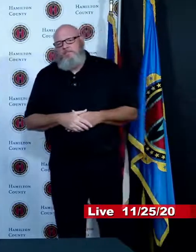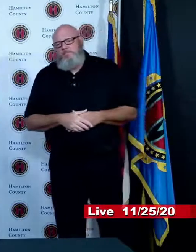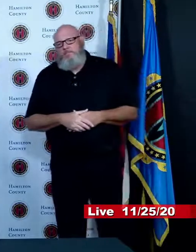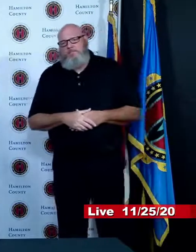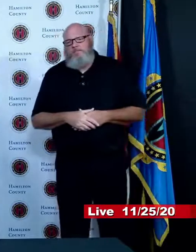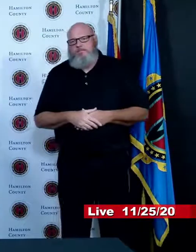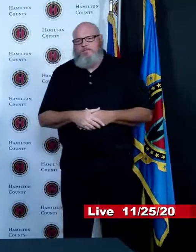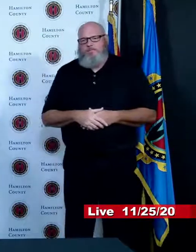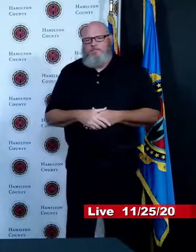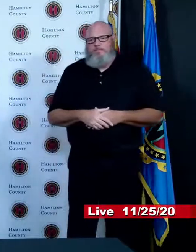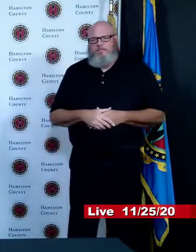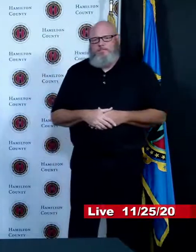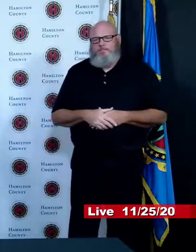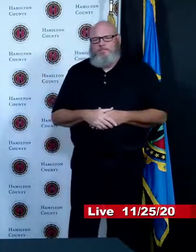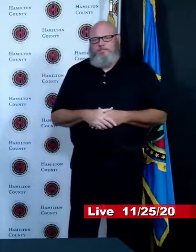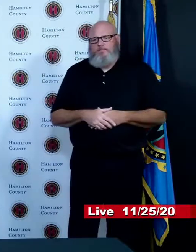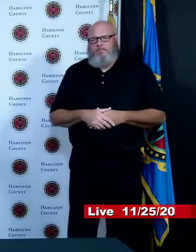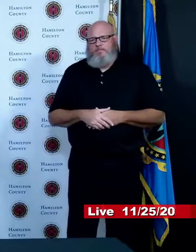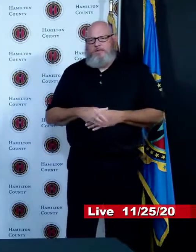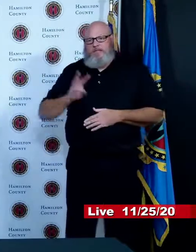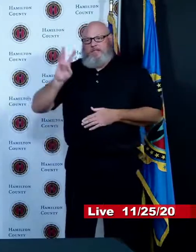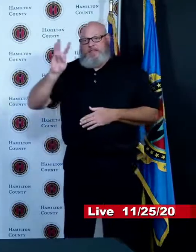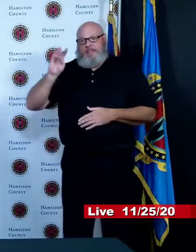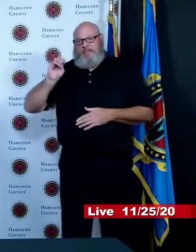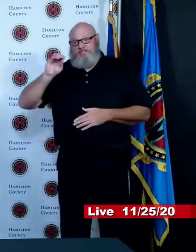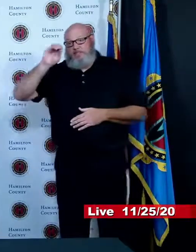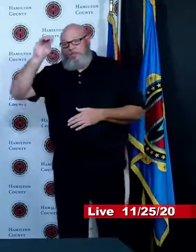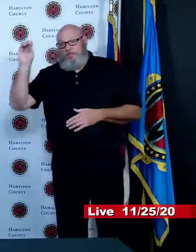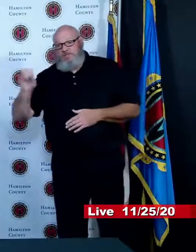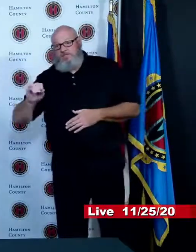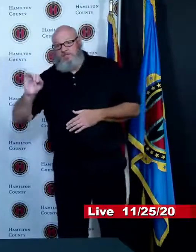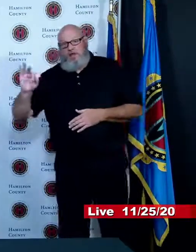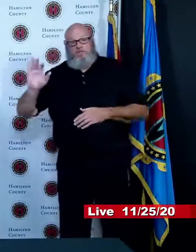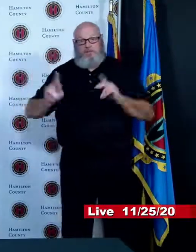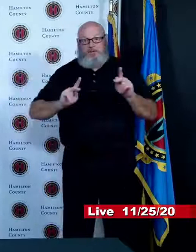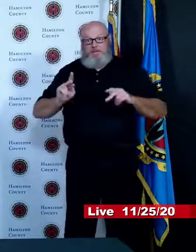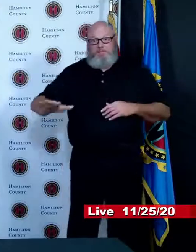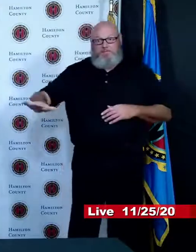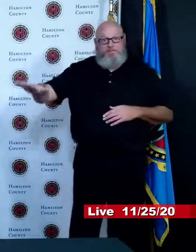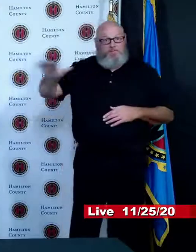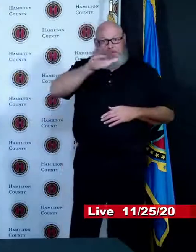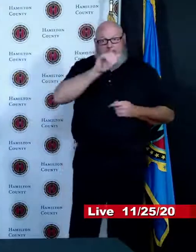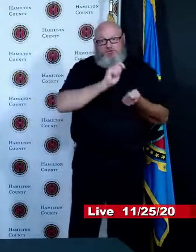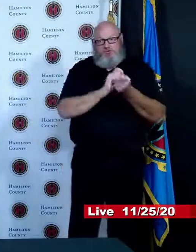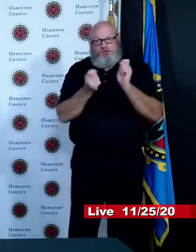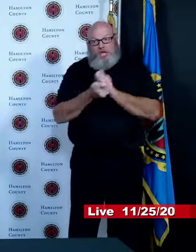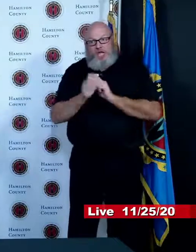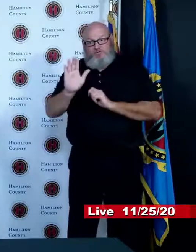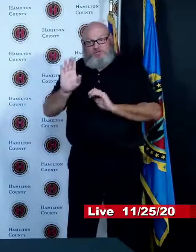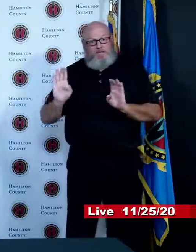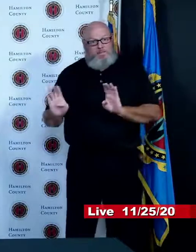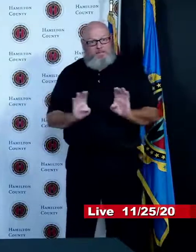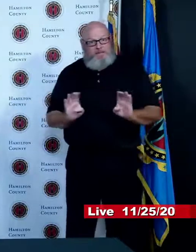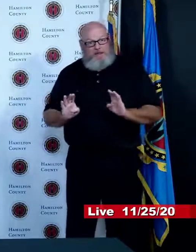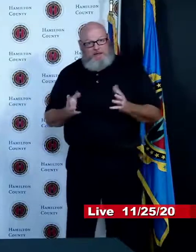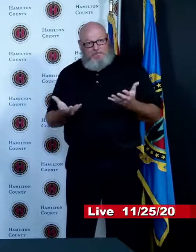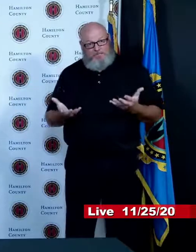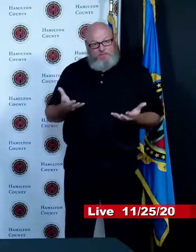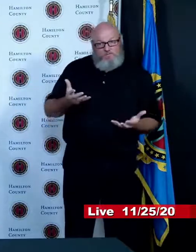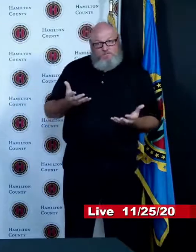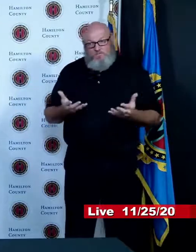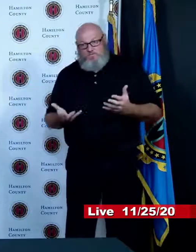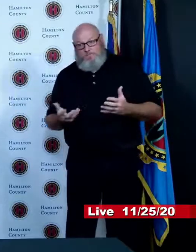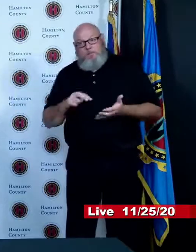pose a problem you know on Halloween several weeks ago I was really disappointed when I was